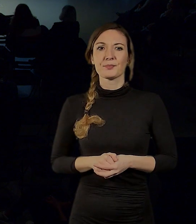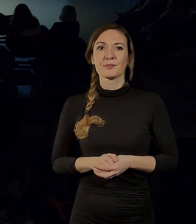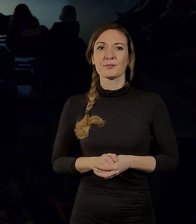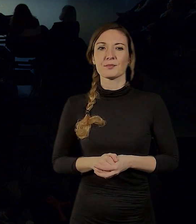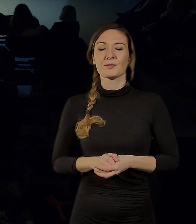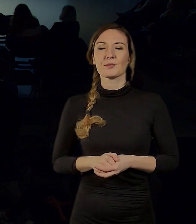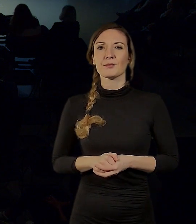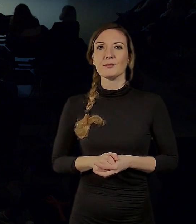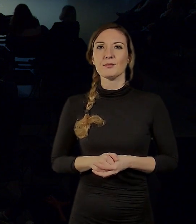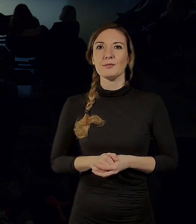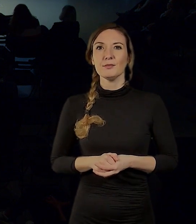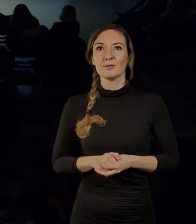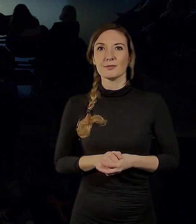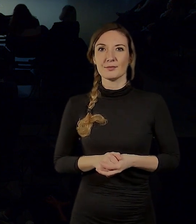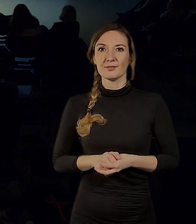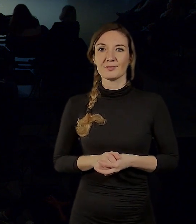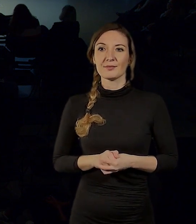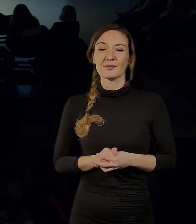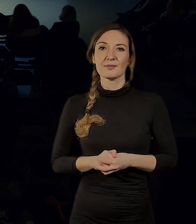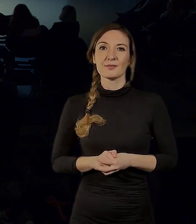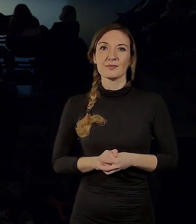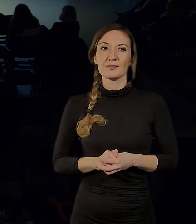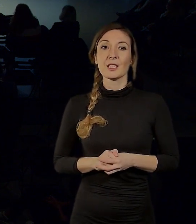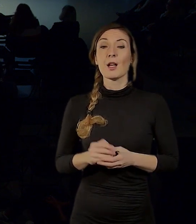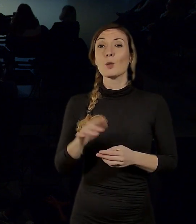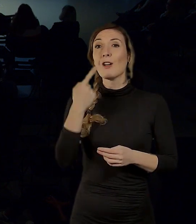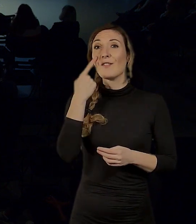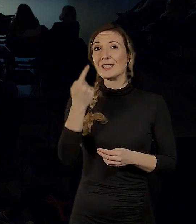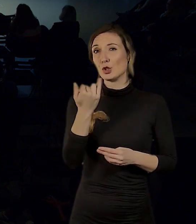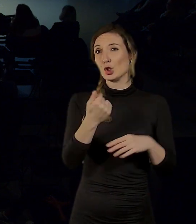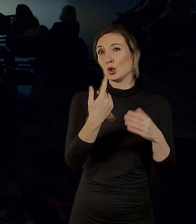So the entire area is logically divided and structured so that